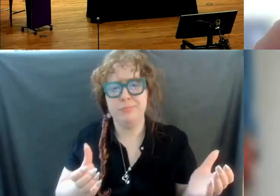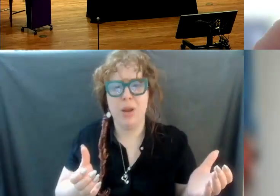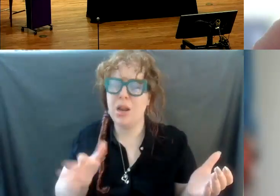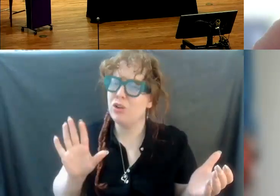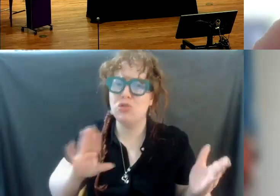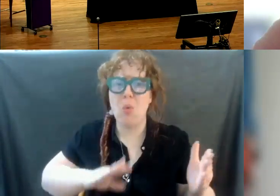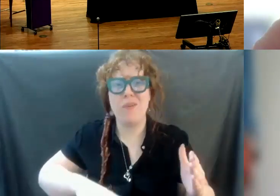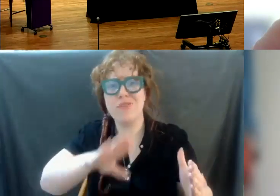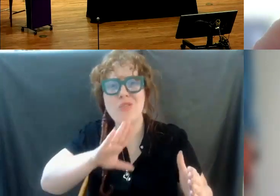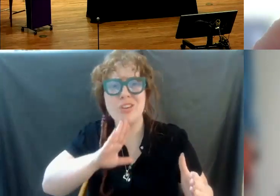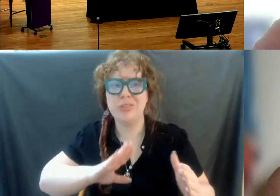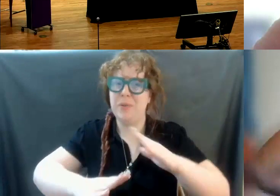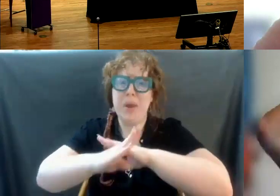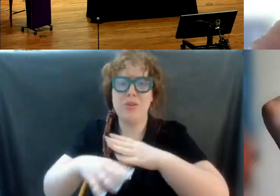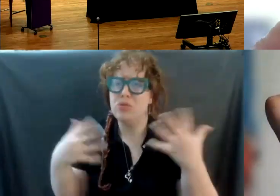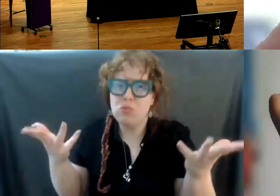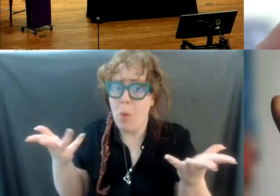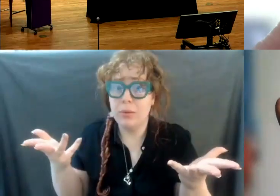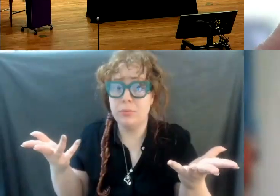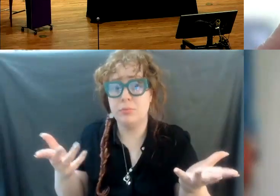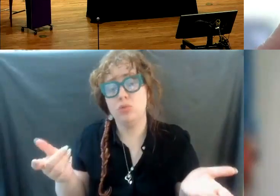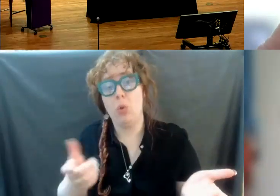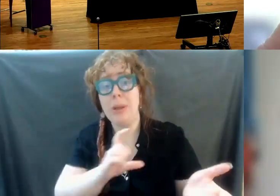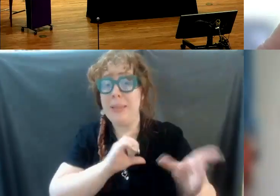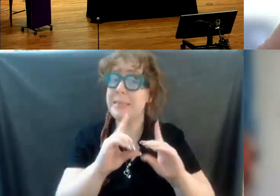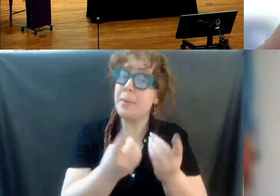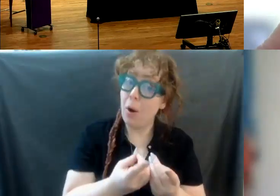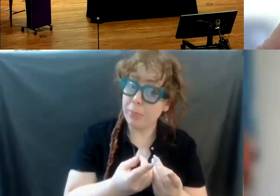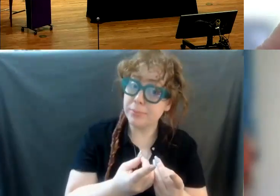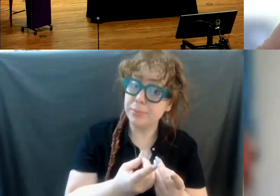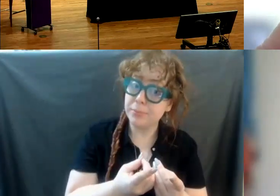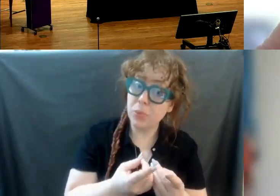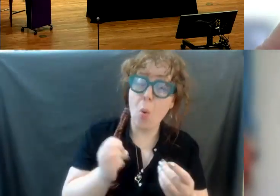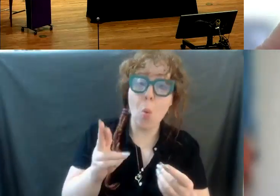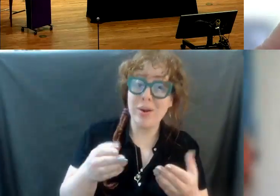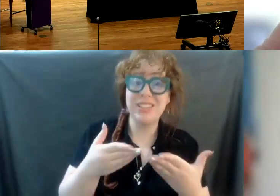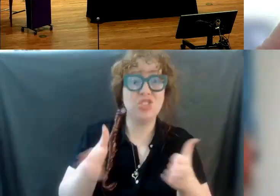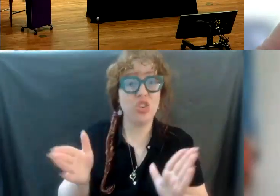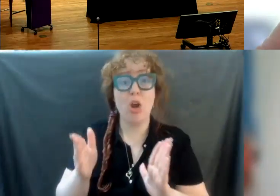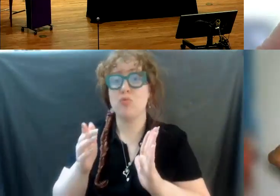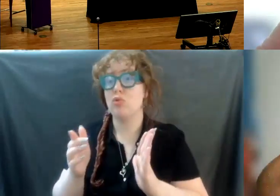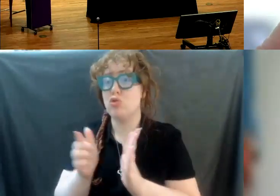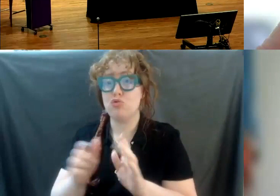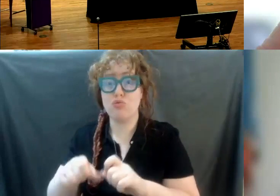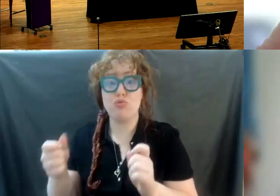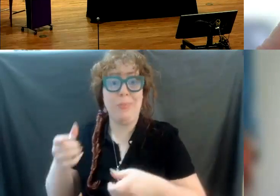is out of the barriers against the police department, out of the barriers dealing with the criminal justice system, out of the barriers to where are the resources,